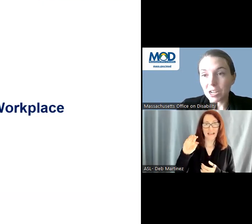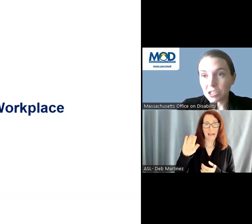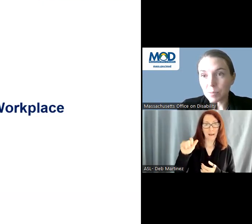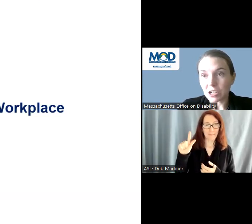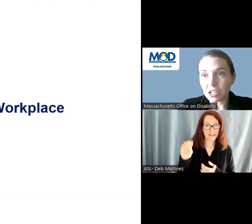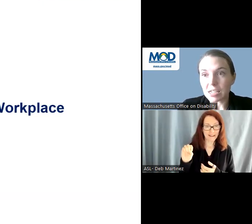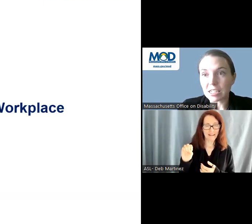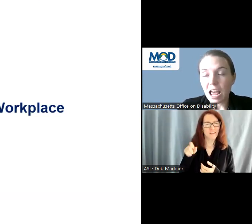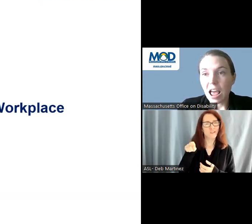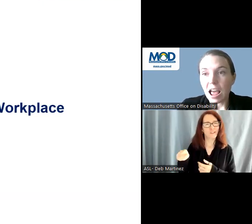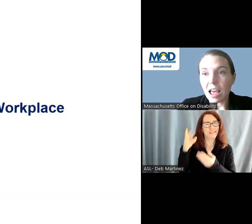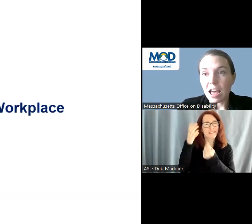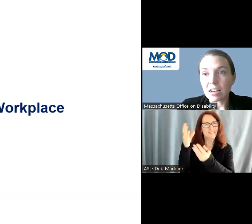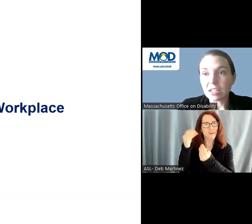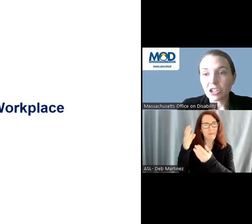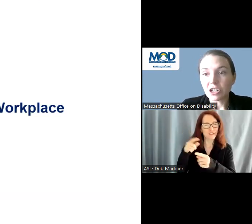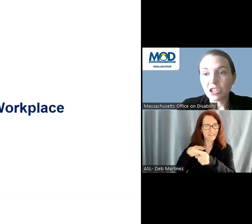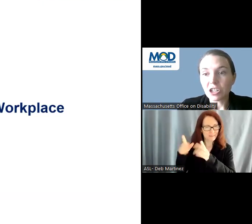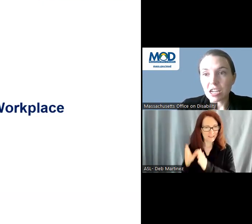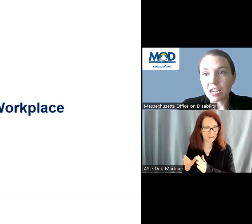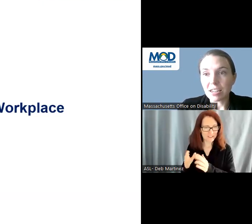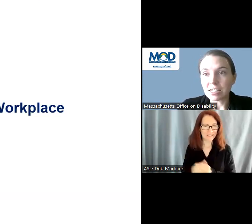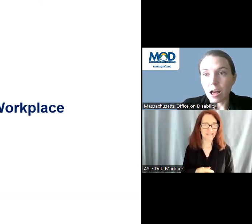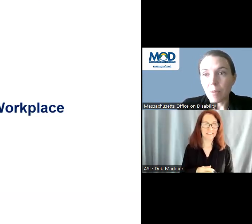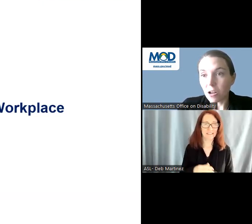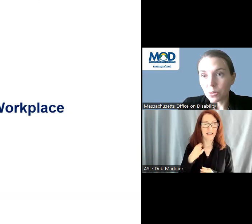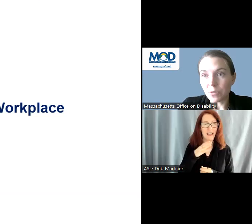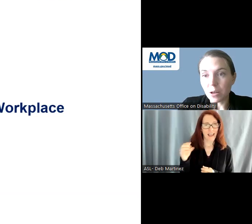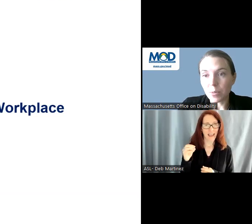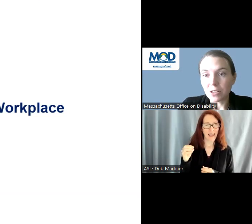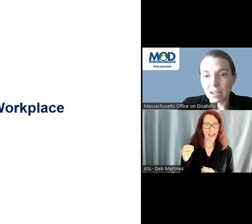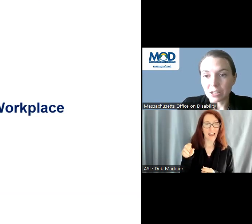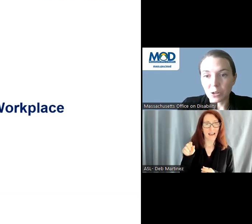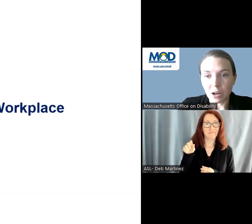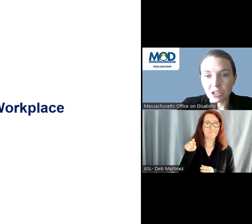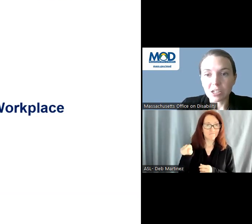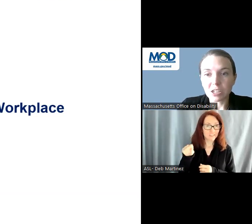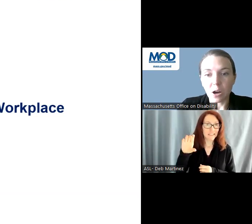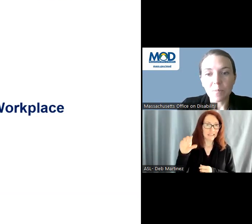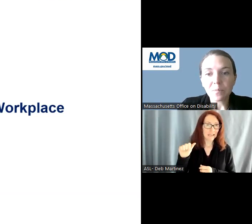Information Specialists and she is also available to answer questions so